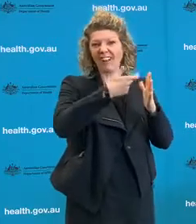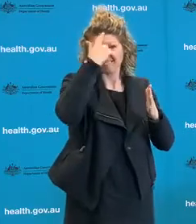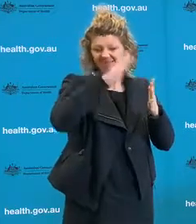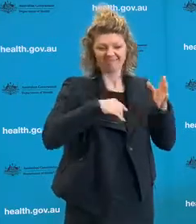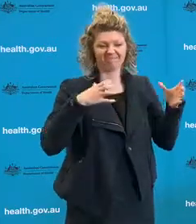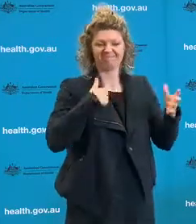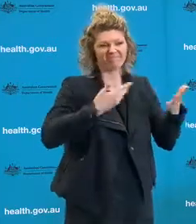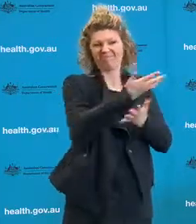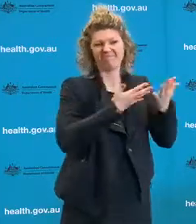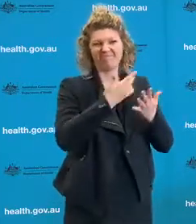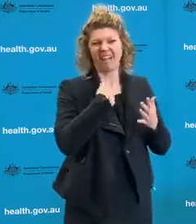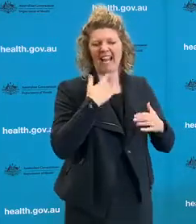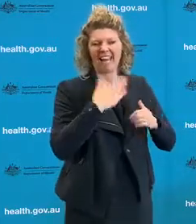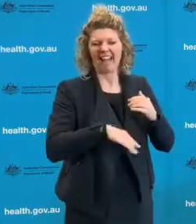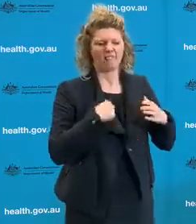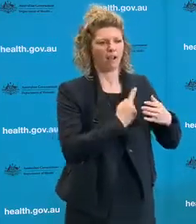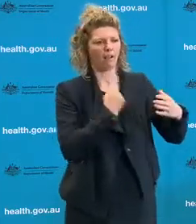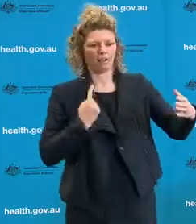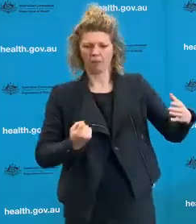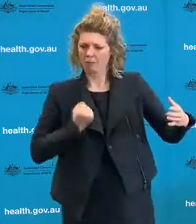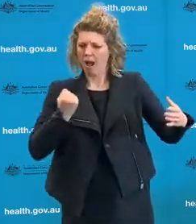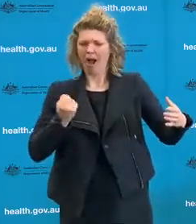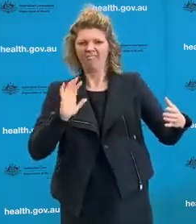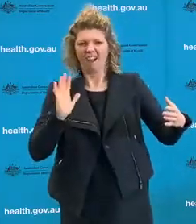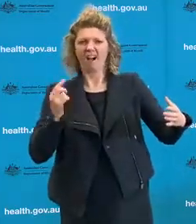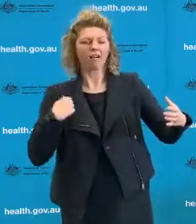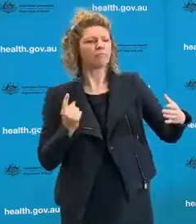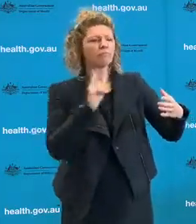take a step back and just reiterate my previous response to the question,